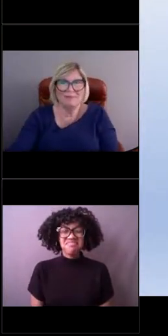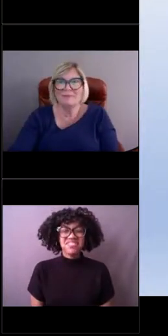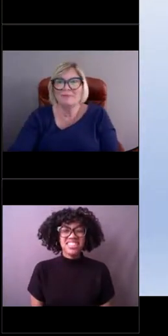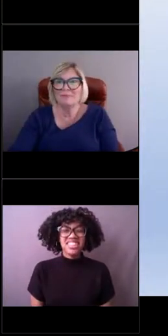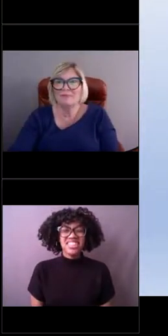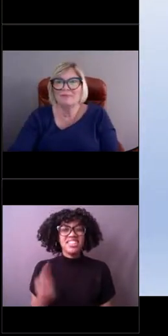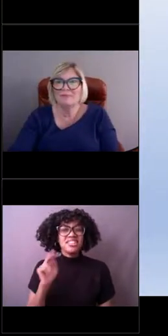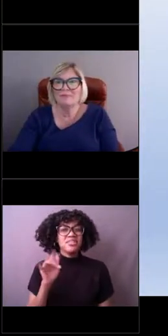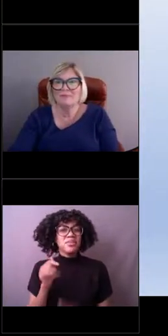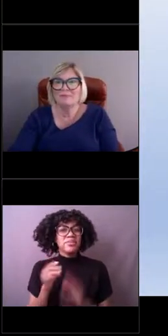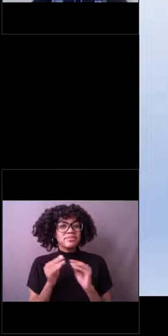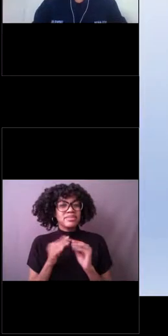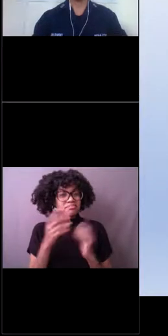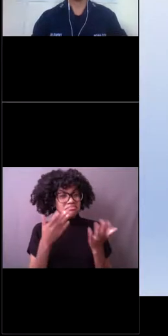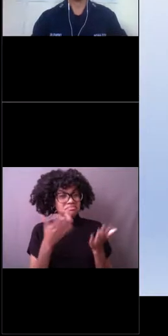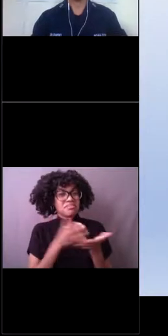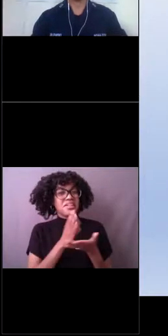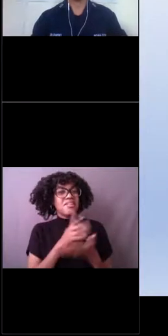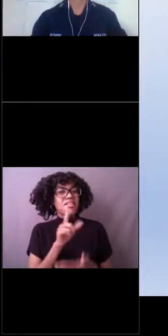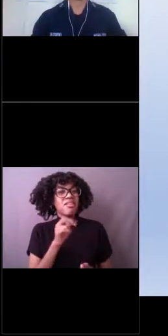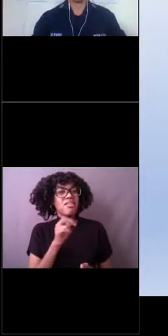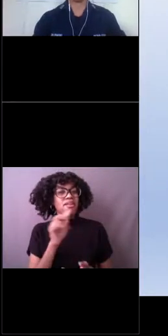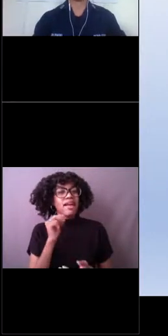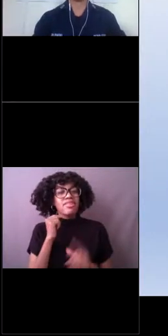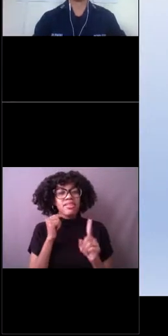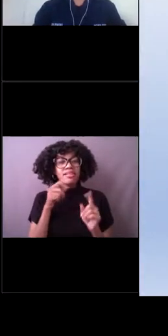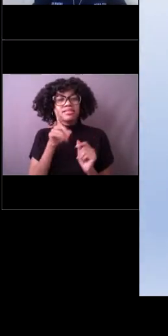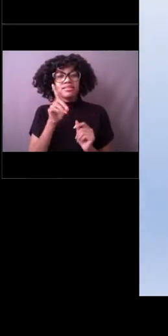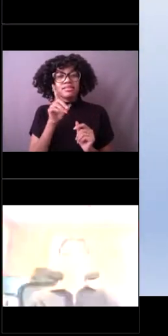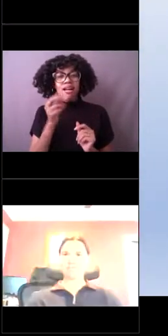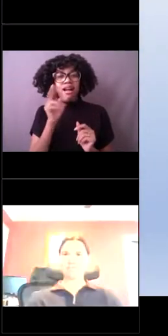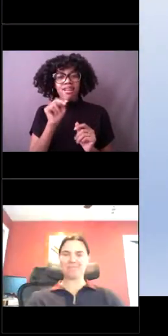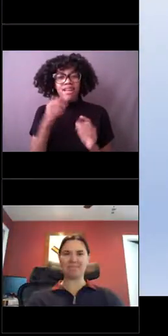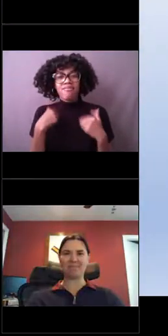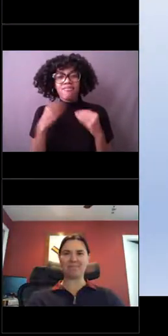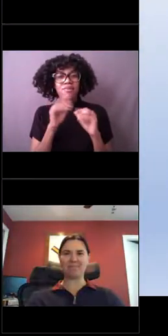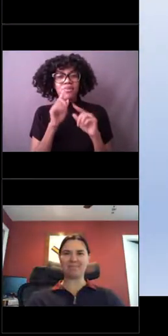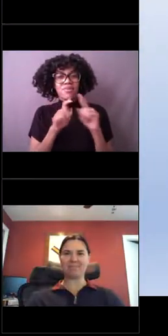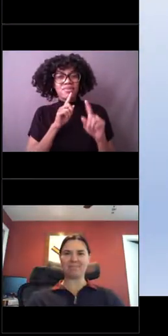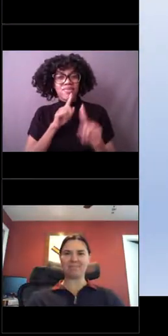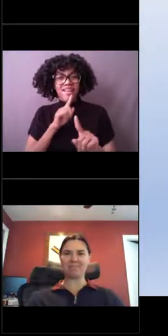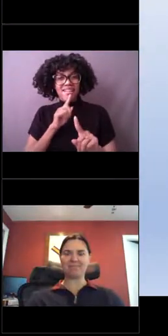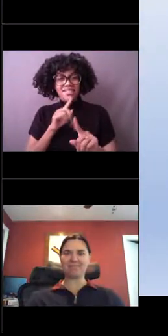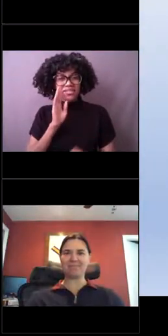I think Dawn's going to get to, so let's keep moving on. Thank you.